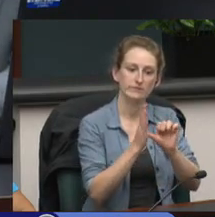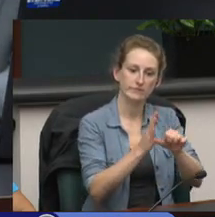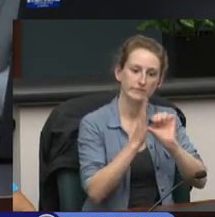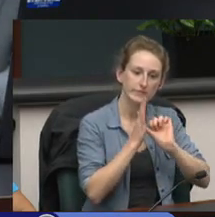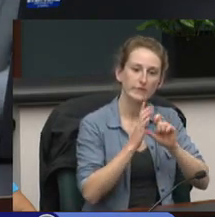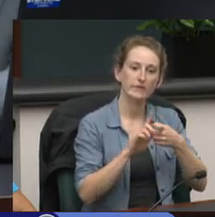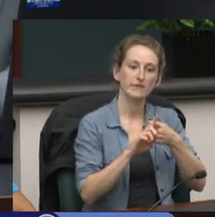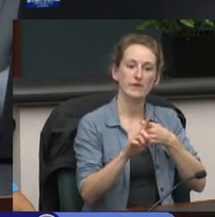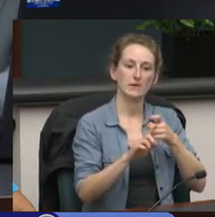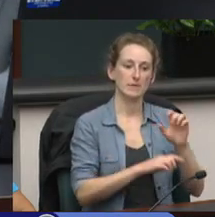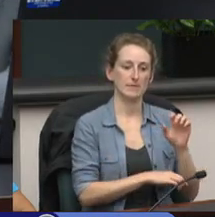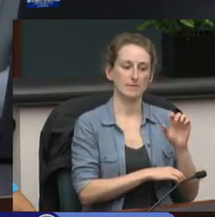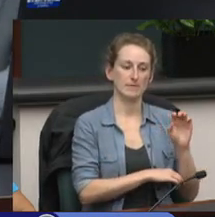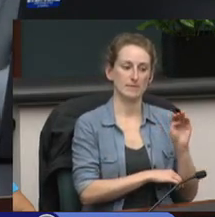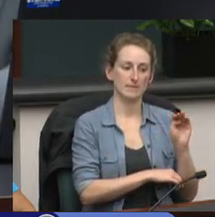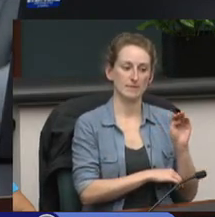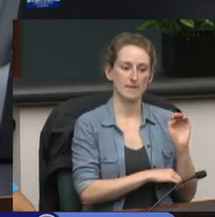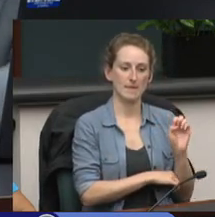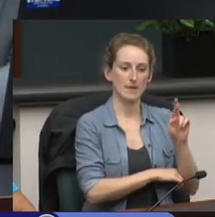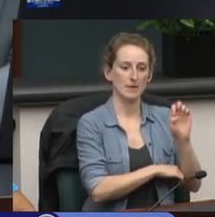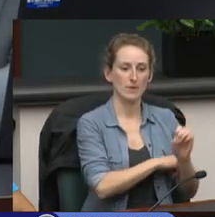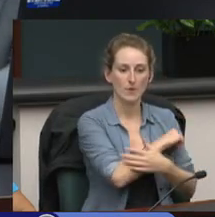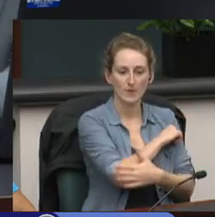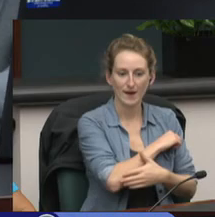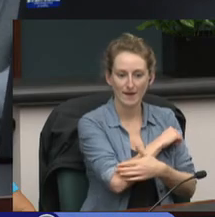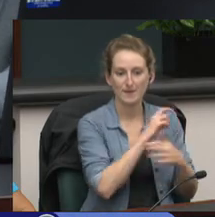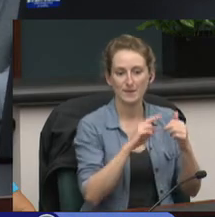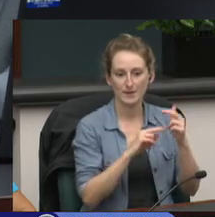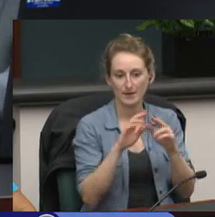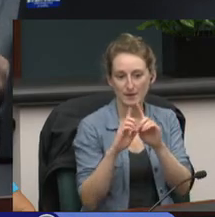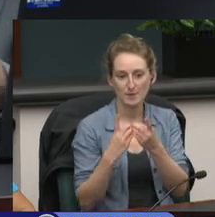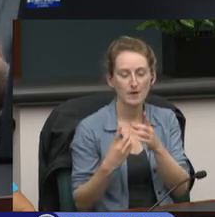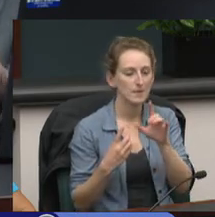intimately involved but I can find that out to verify when those types of